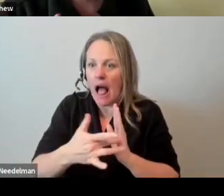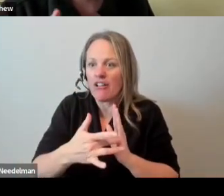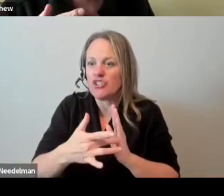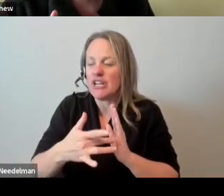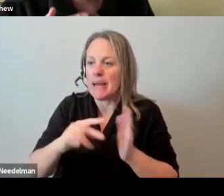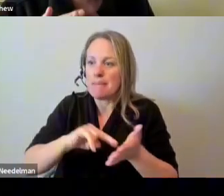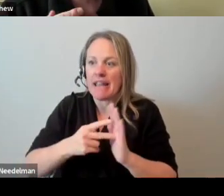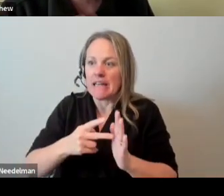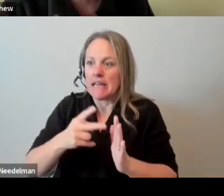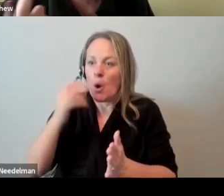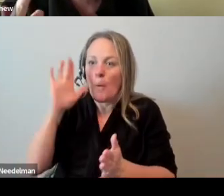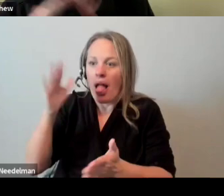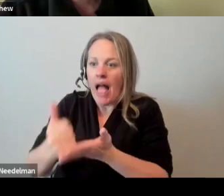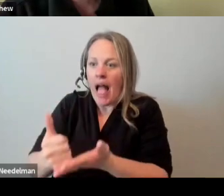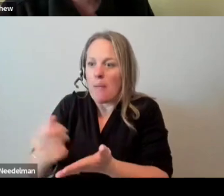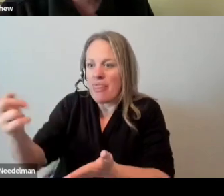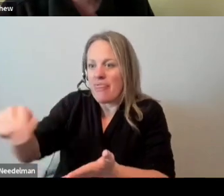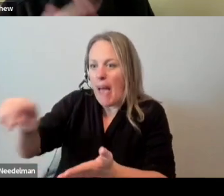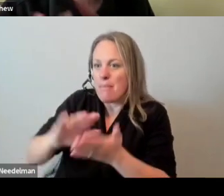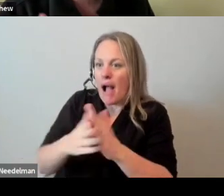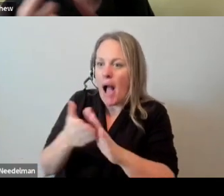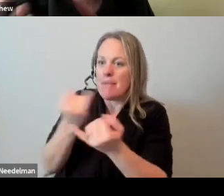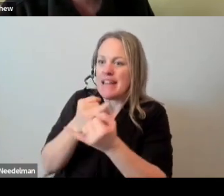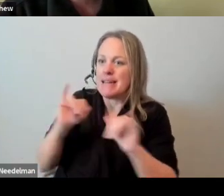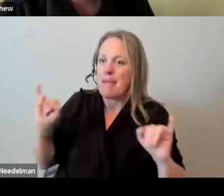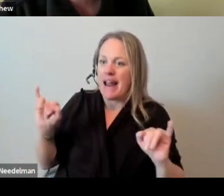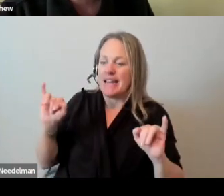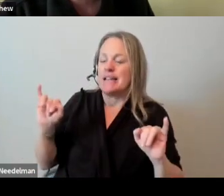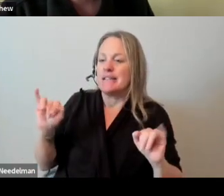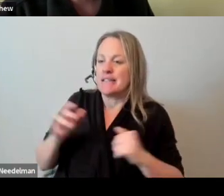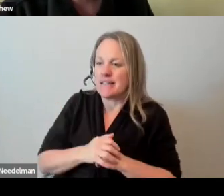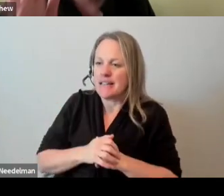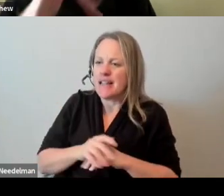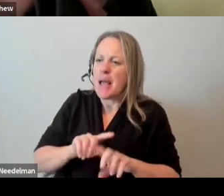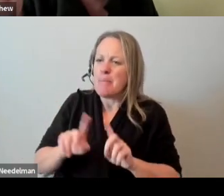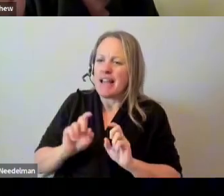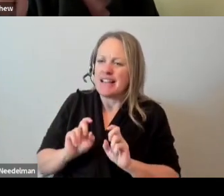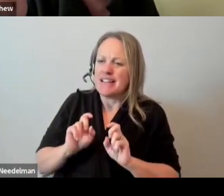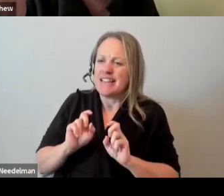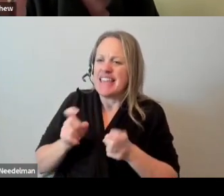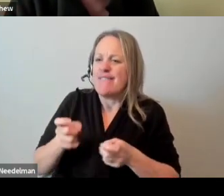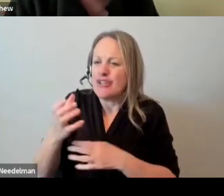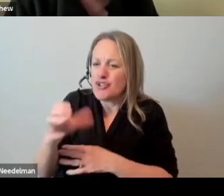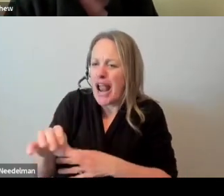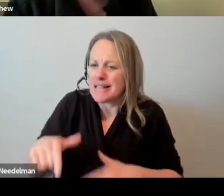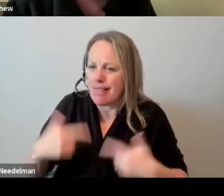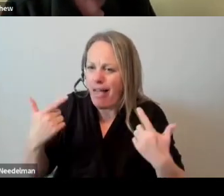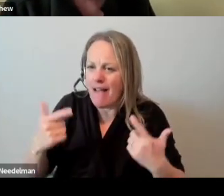but we think should think more about systems that let everyone have a chance at life and of not being excluded in the first place.